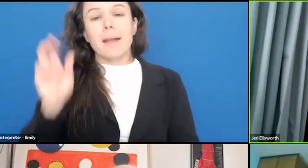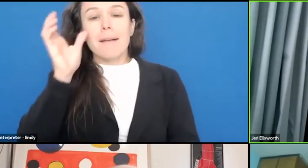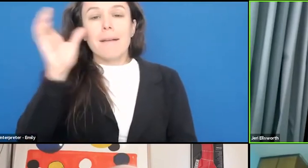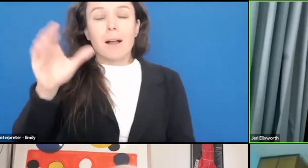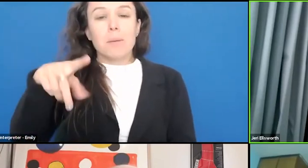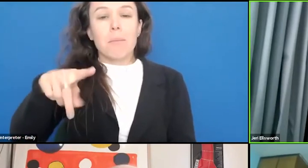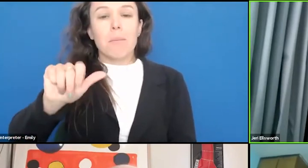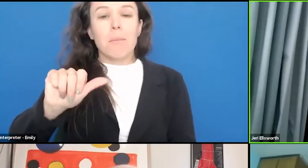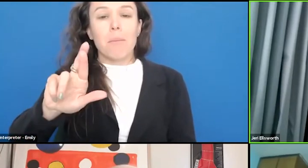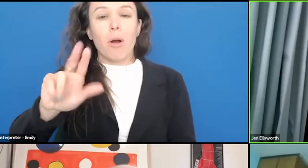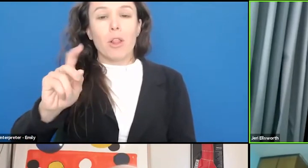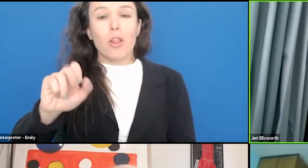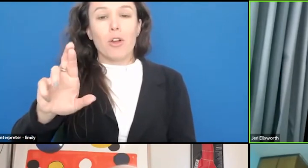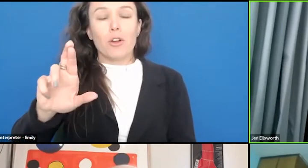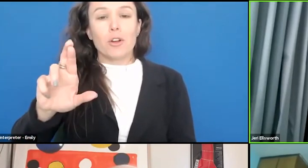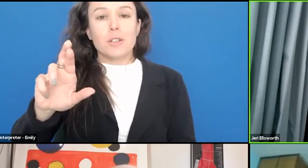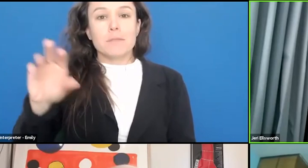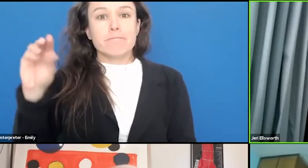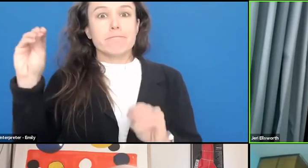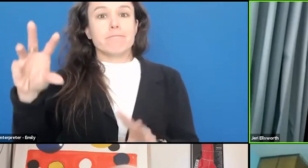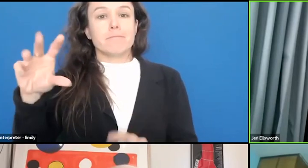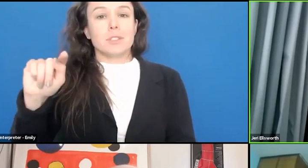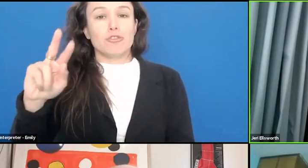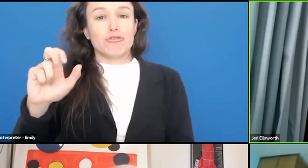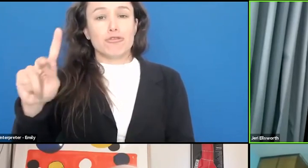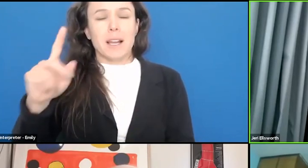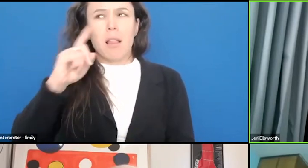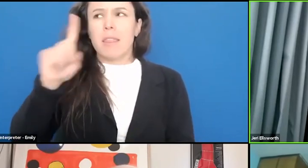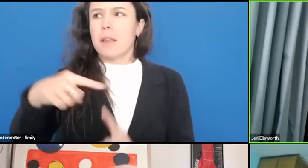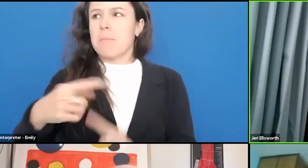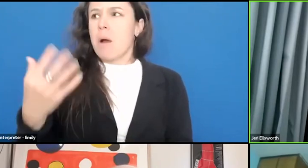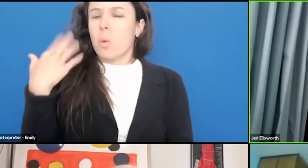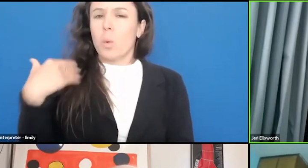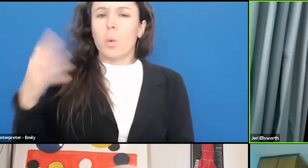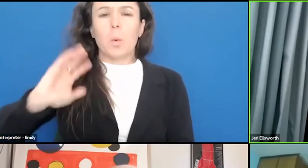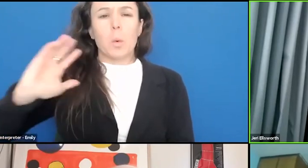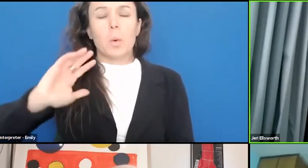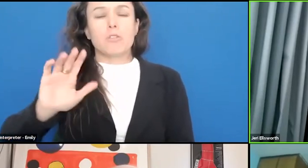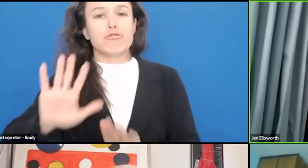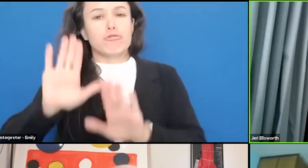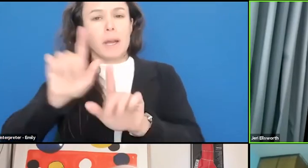that just brings me back to a lot of great mentors I work with that talk about changing user